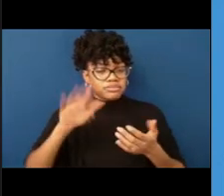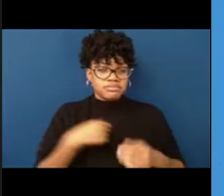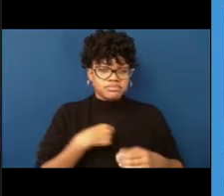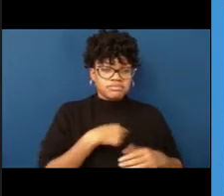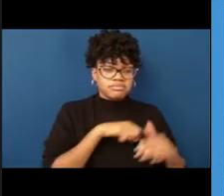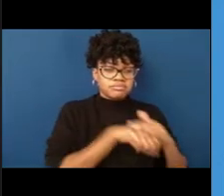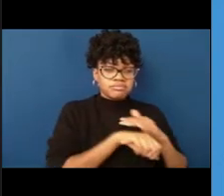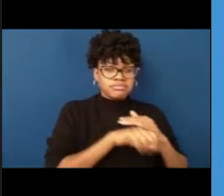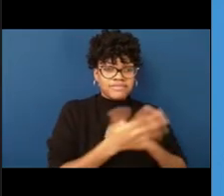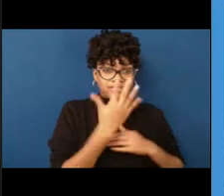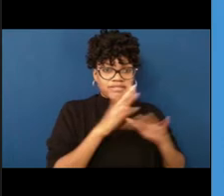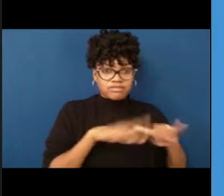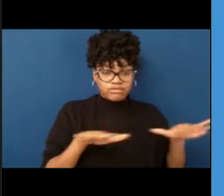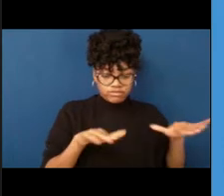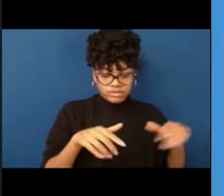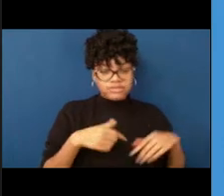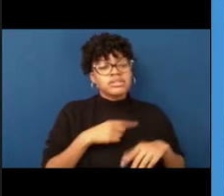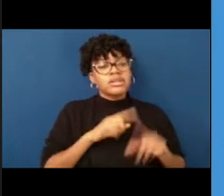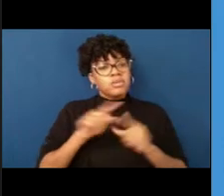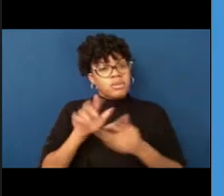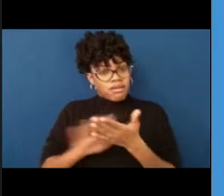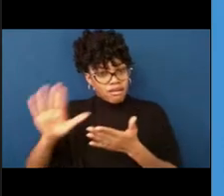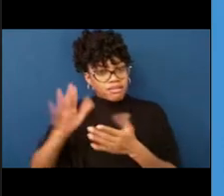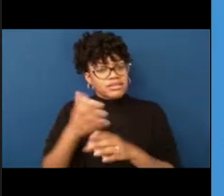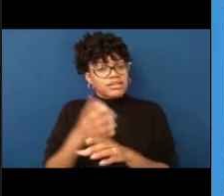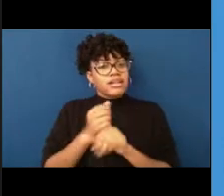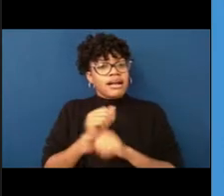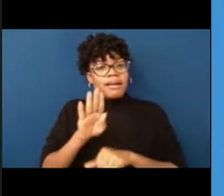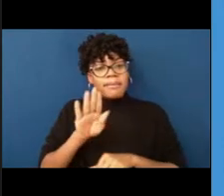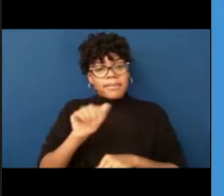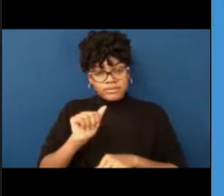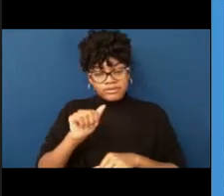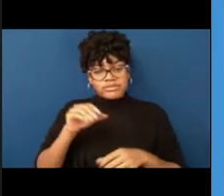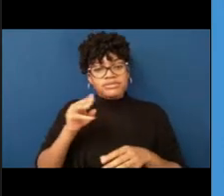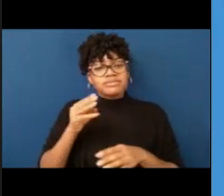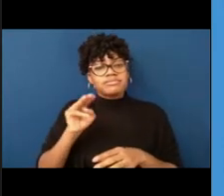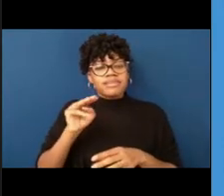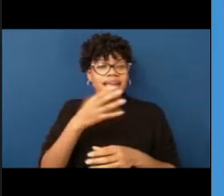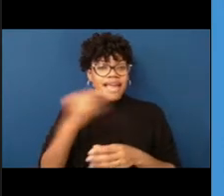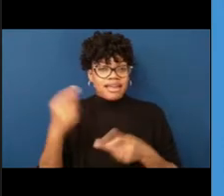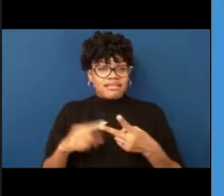And I got my bachelor's and master's degree in archeology and historic preservation